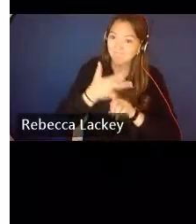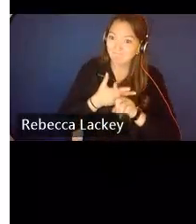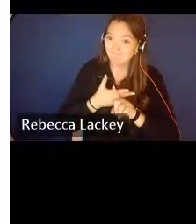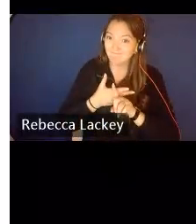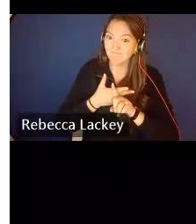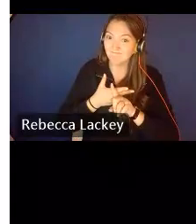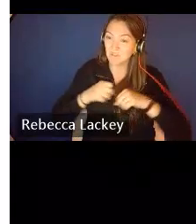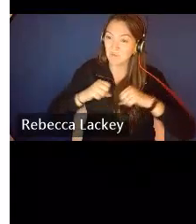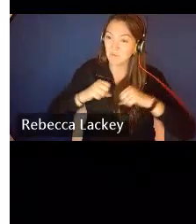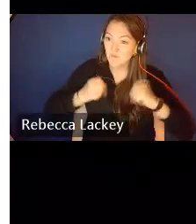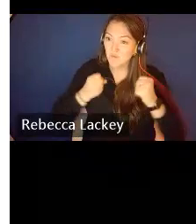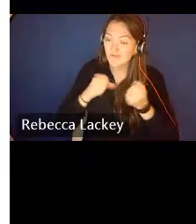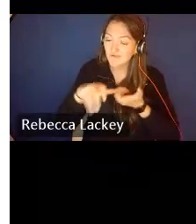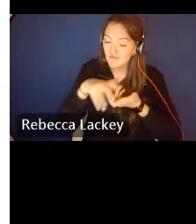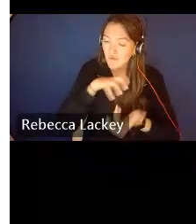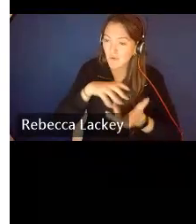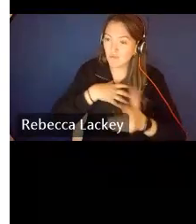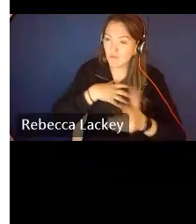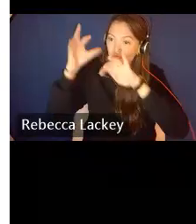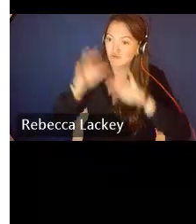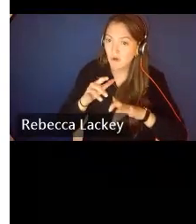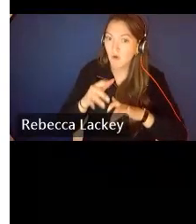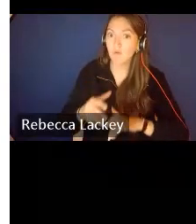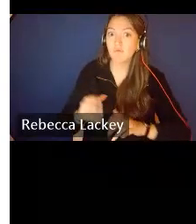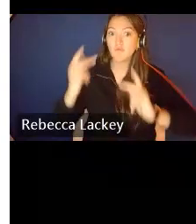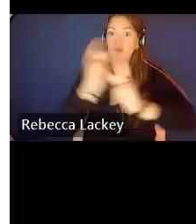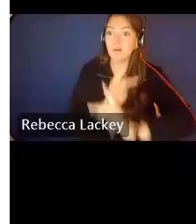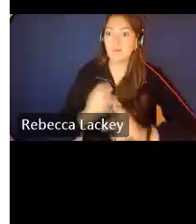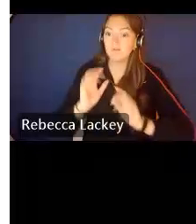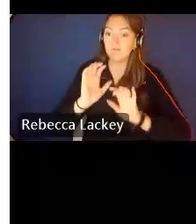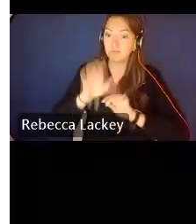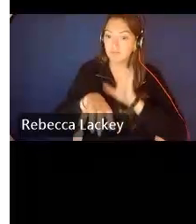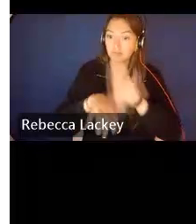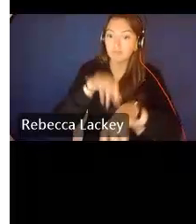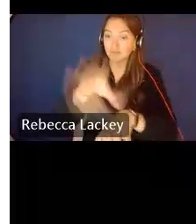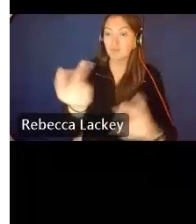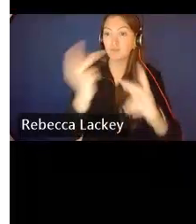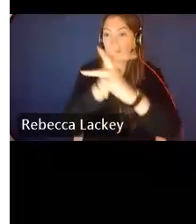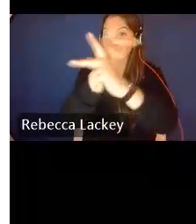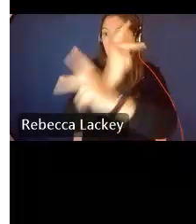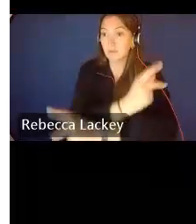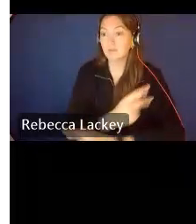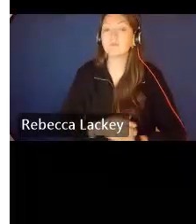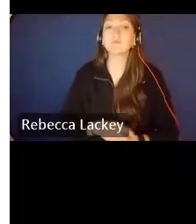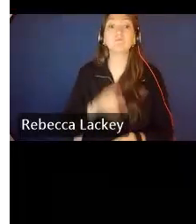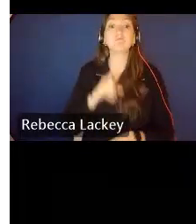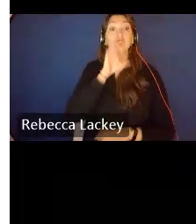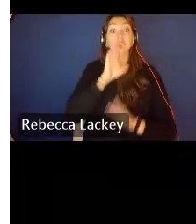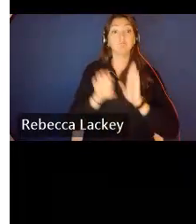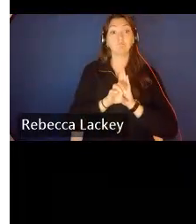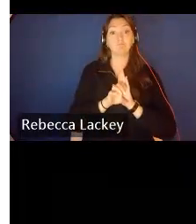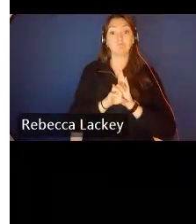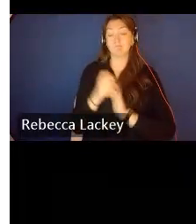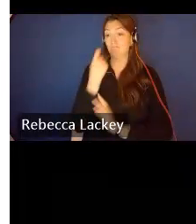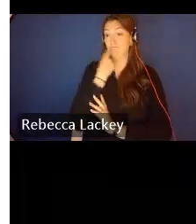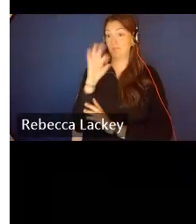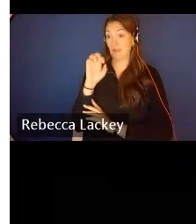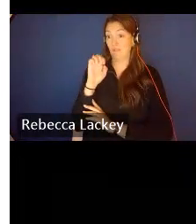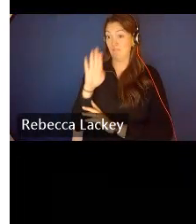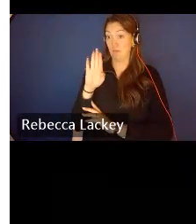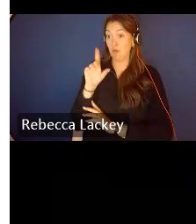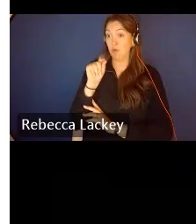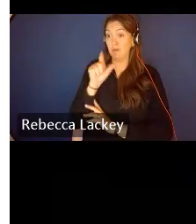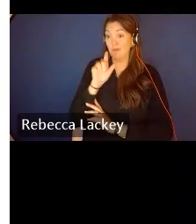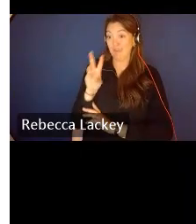winter storms and snow, more potholes began to form. This image was taken in February 2026.